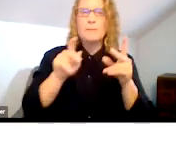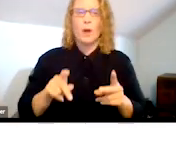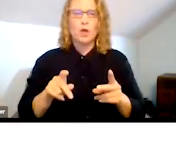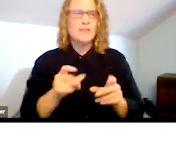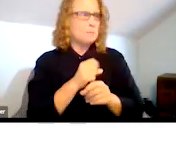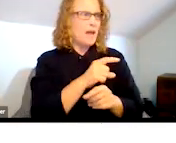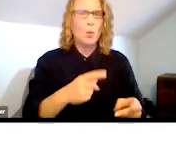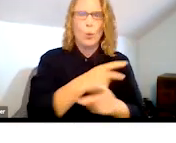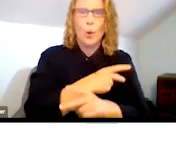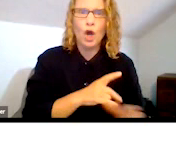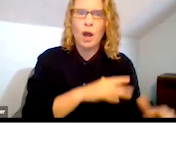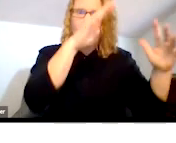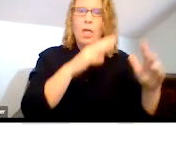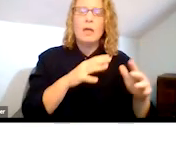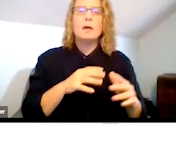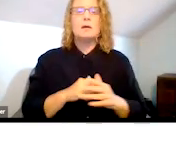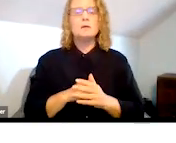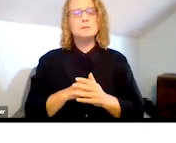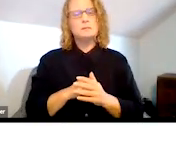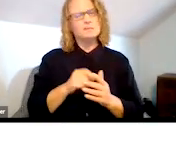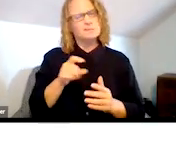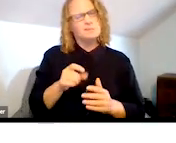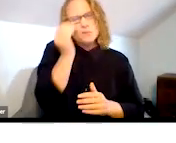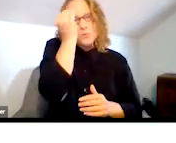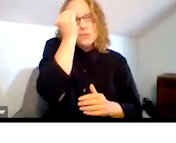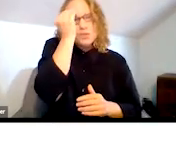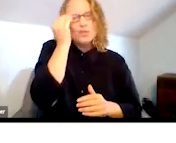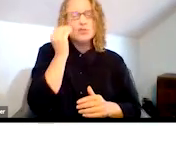to regulate and be able to deescalate again.